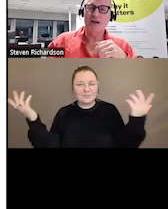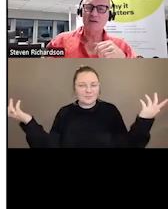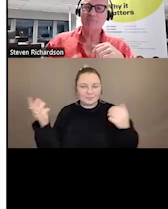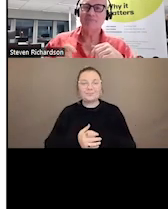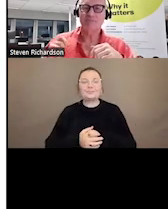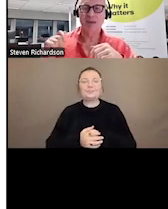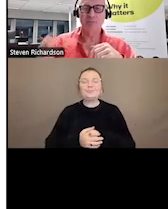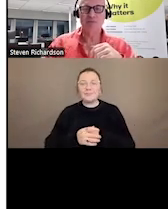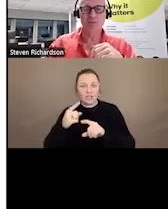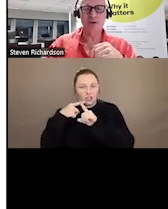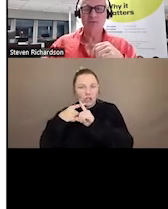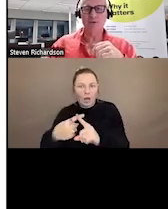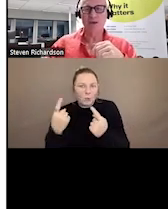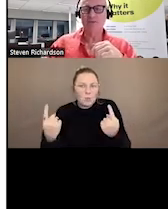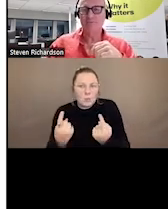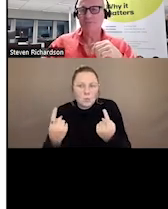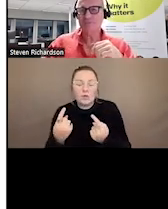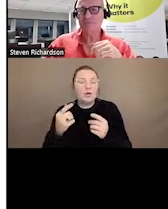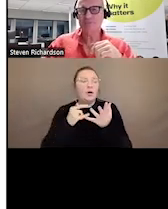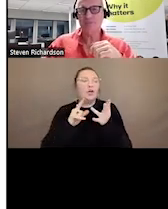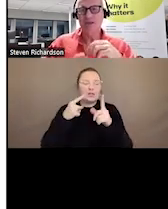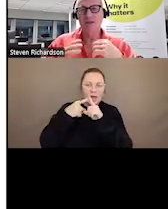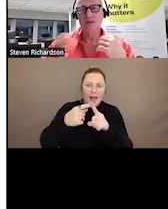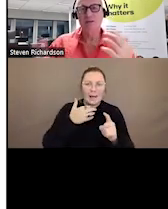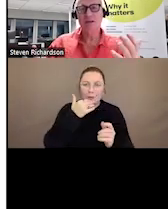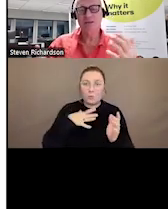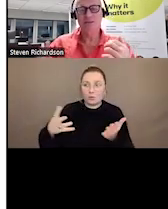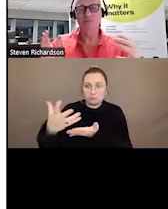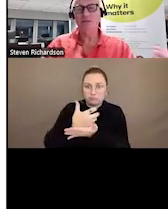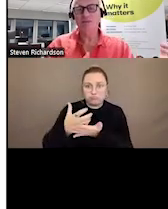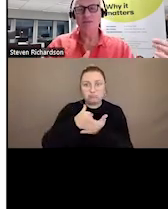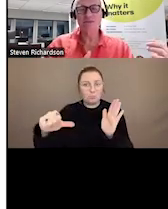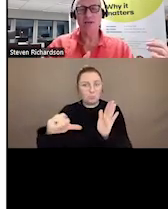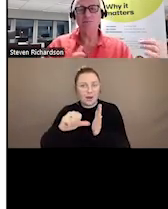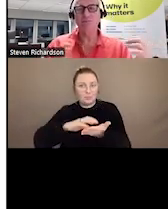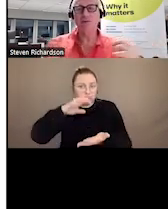target. How much are you aiming to raise? In many cases, your fundraising target may be